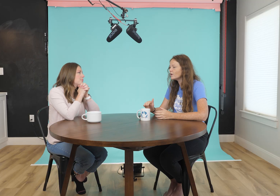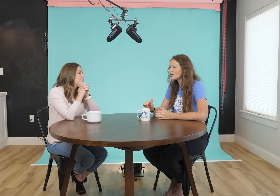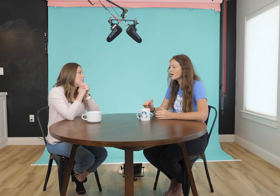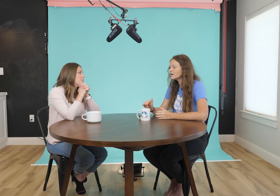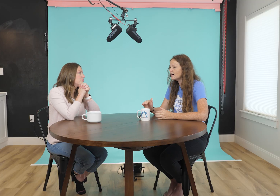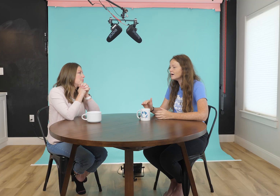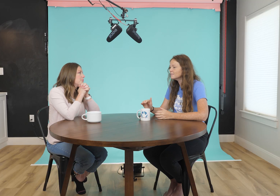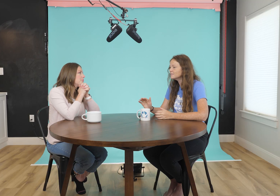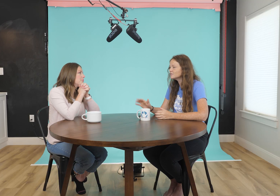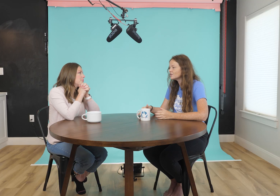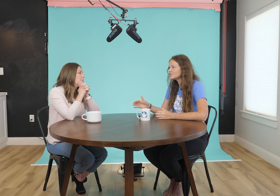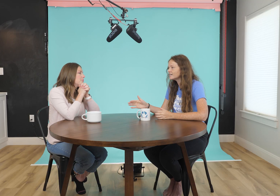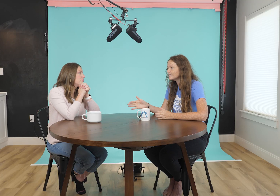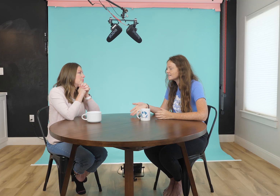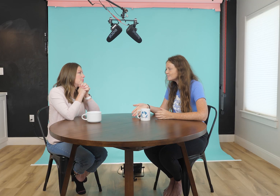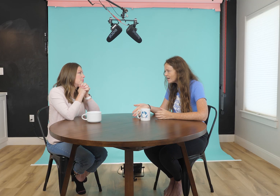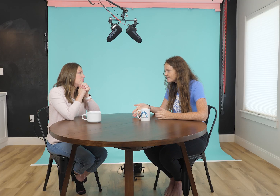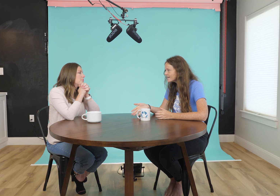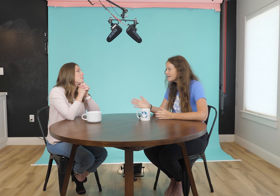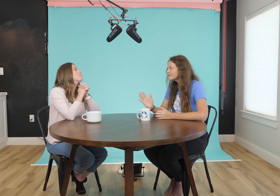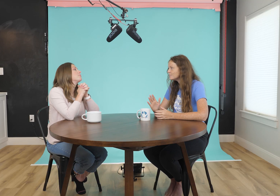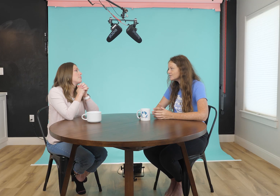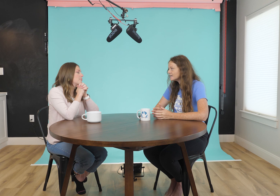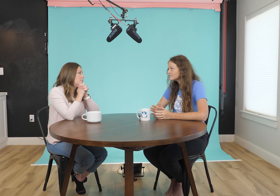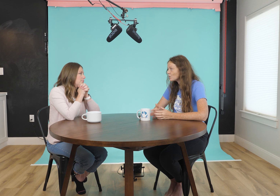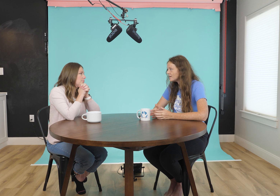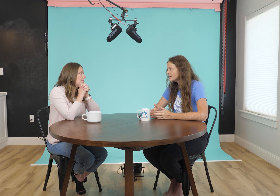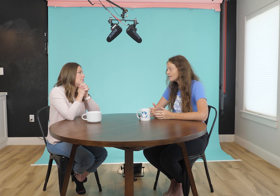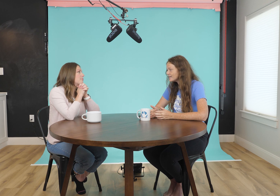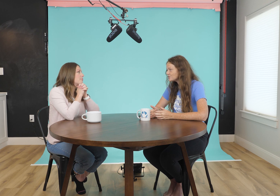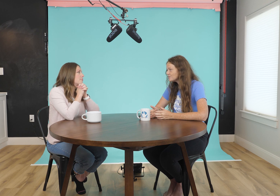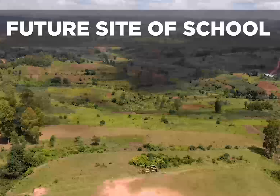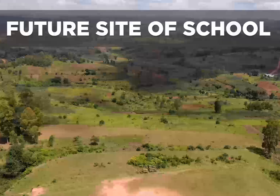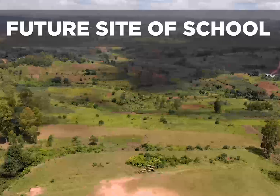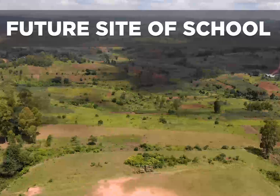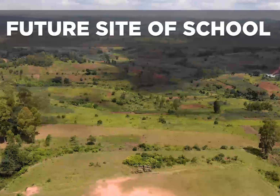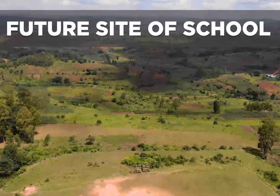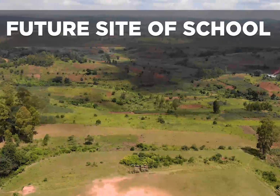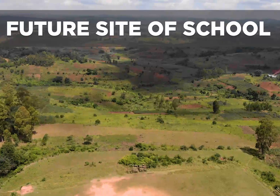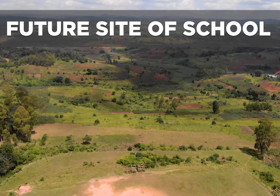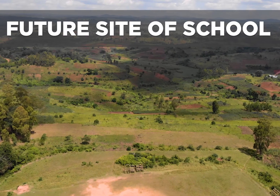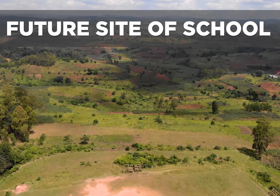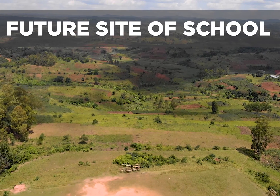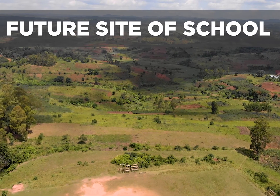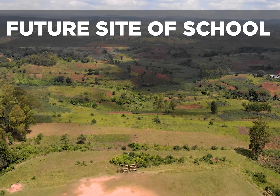We are launching next month, the building of 20 classrooms. So we were given 30 acres of land.